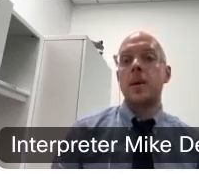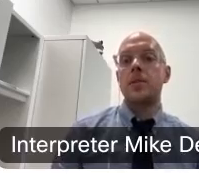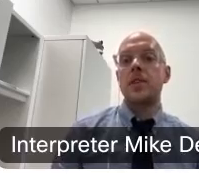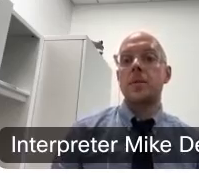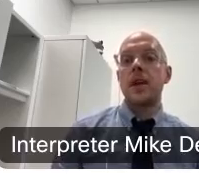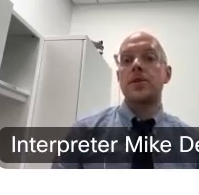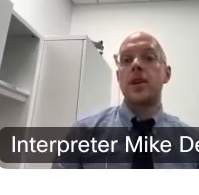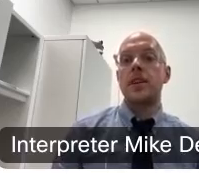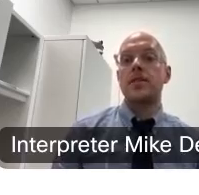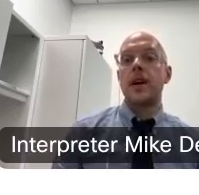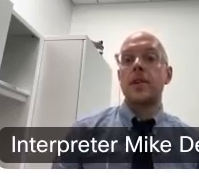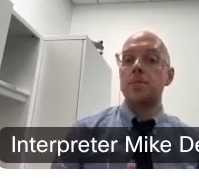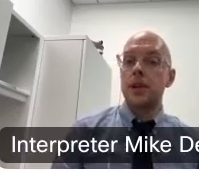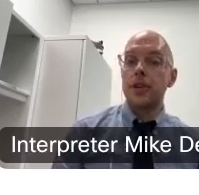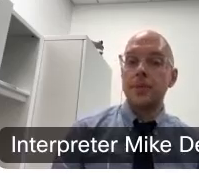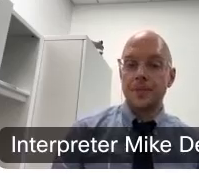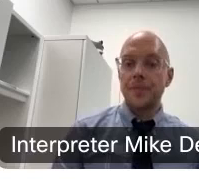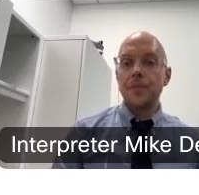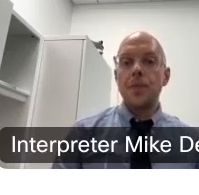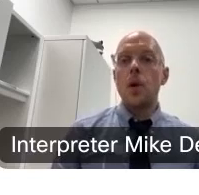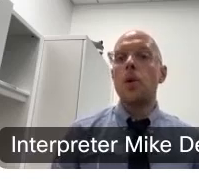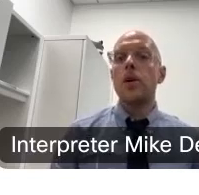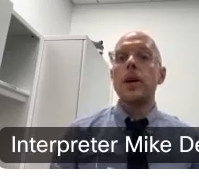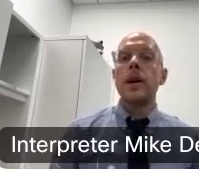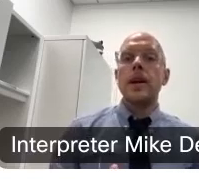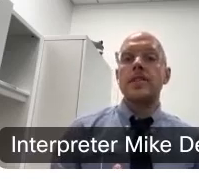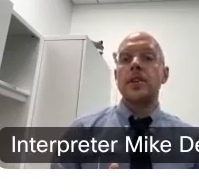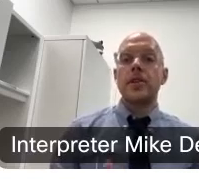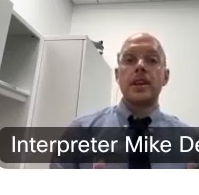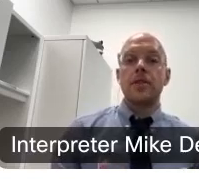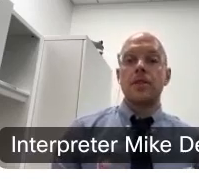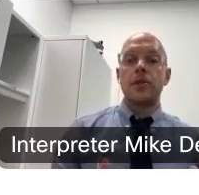the subtitles don't identify the speaker or necessarily give the viewer